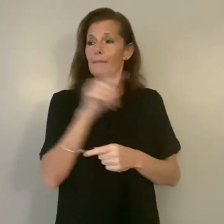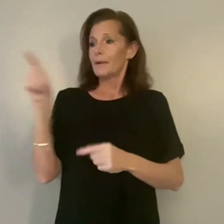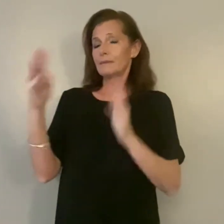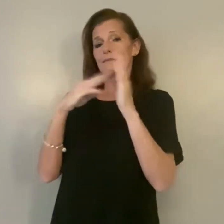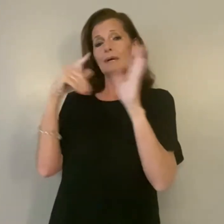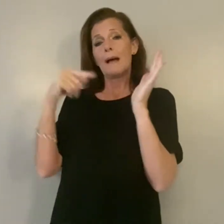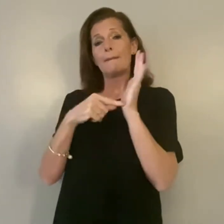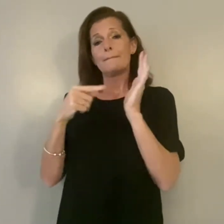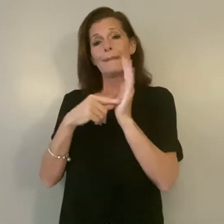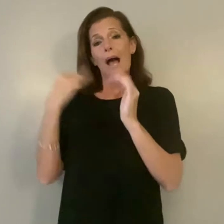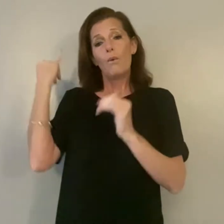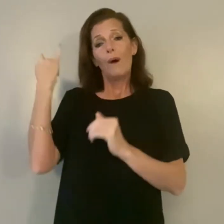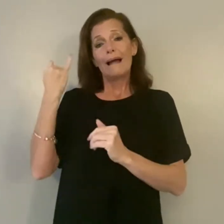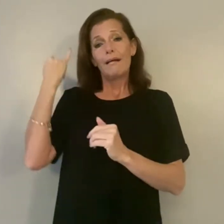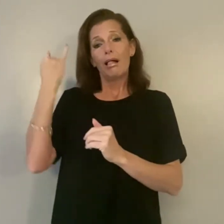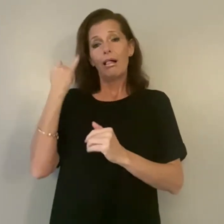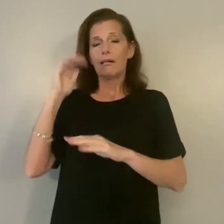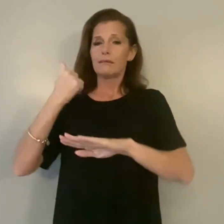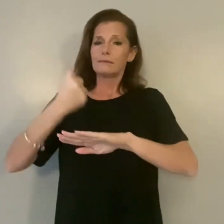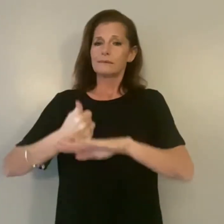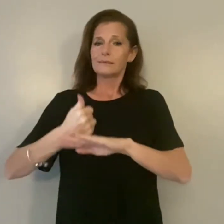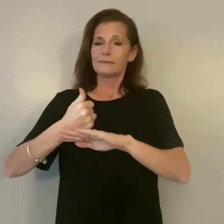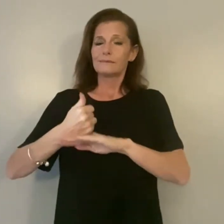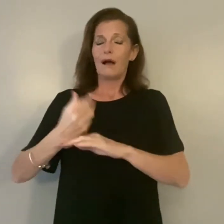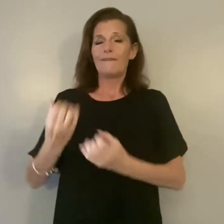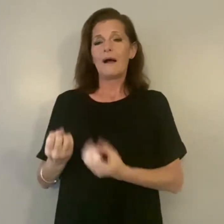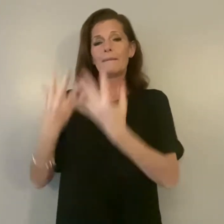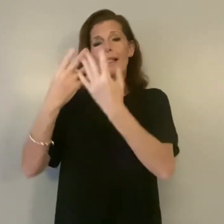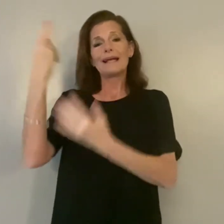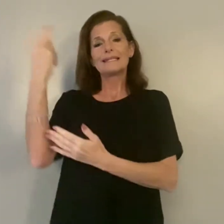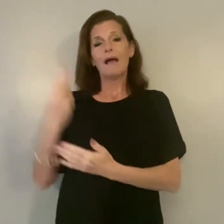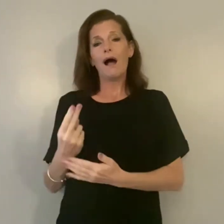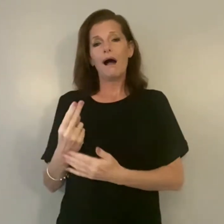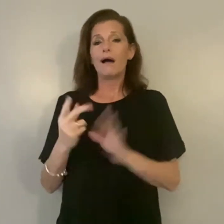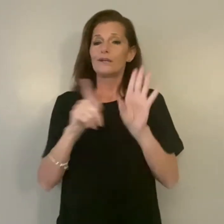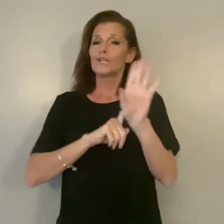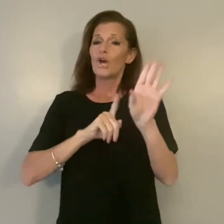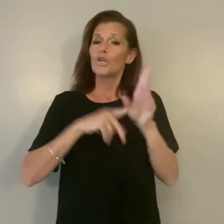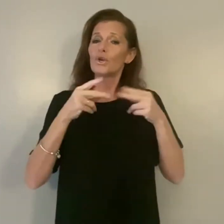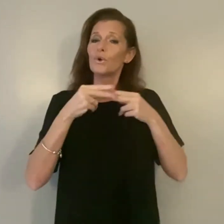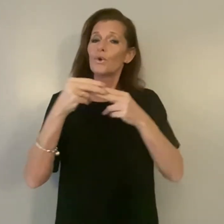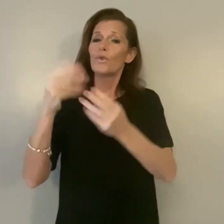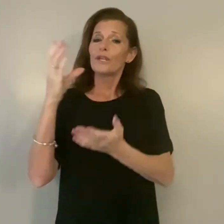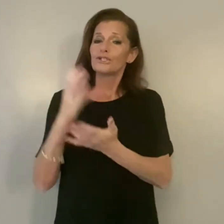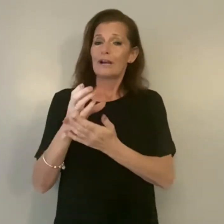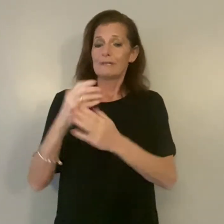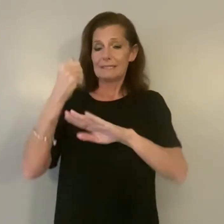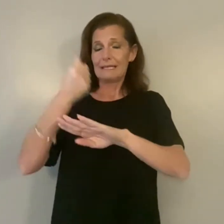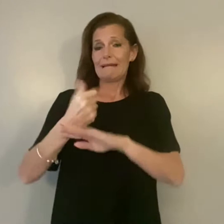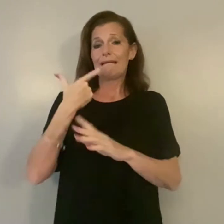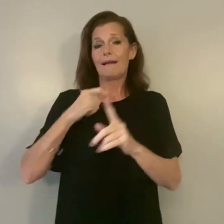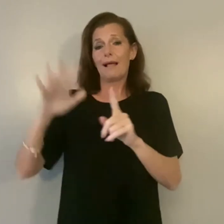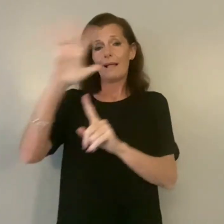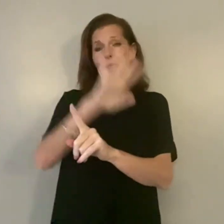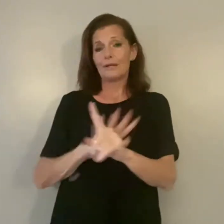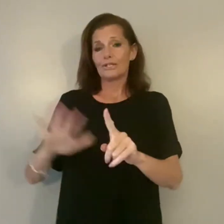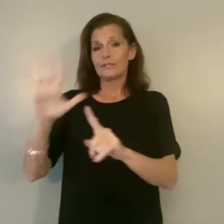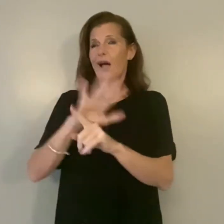I'm Matt Wilde. I'm the founding director of Blaze Arts, which is a youth led charity based in Lancashire.